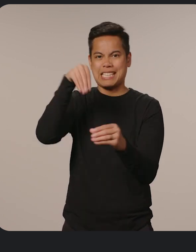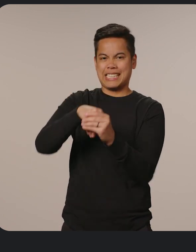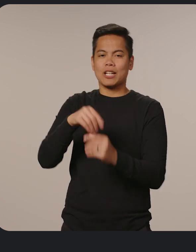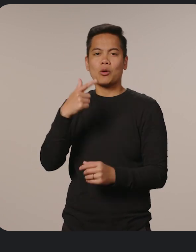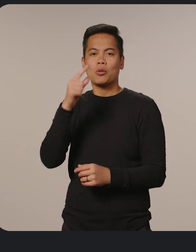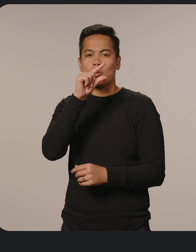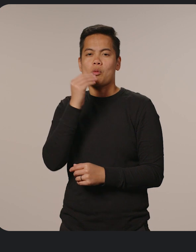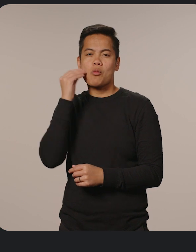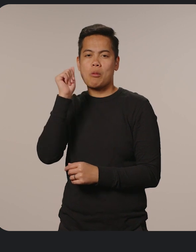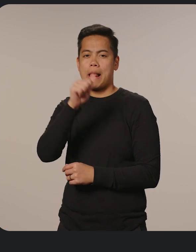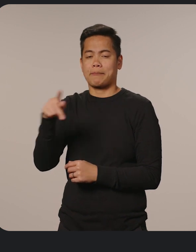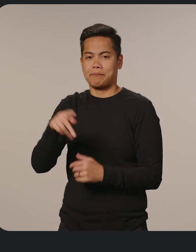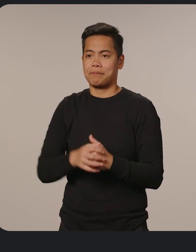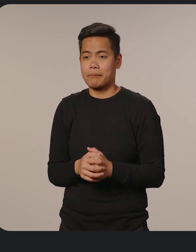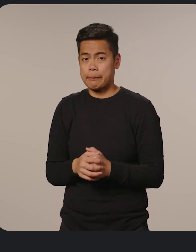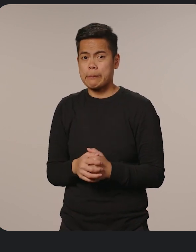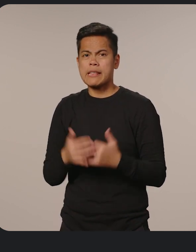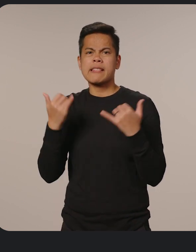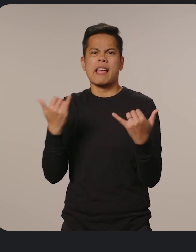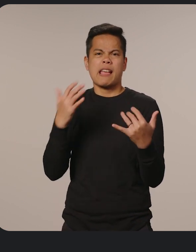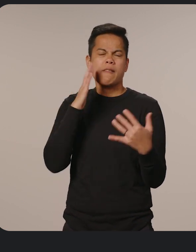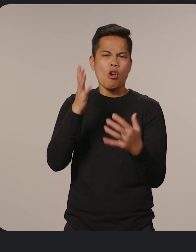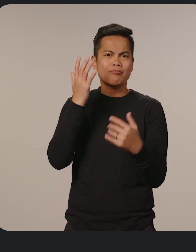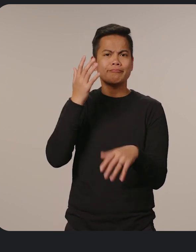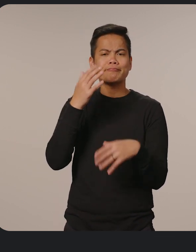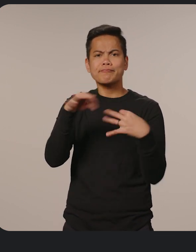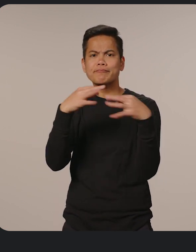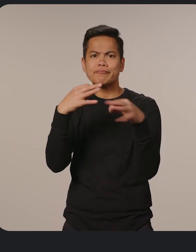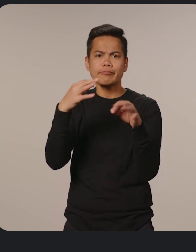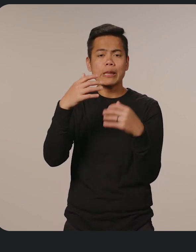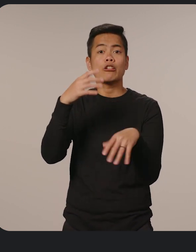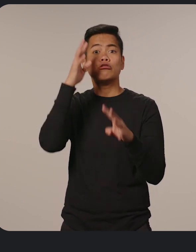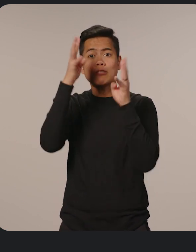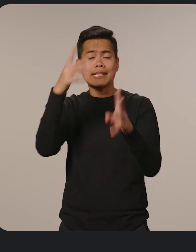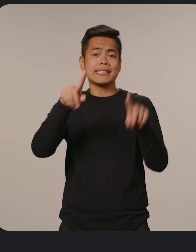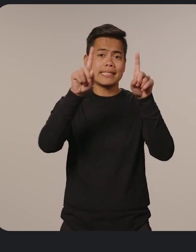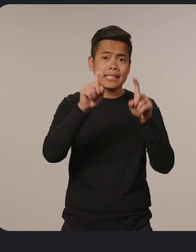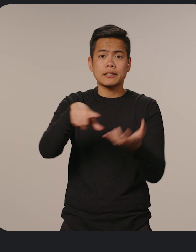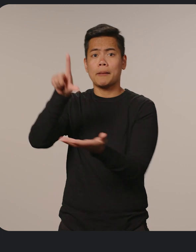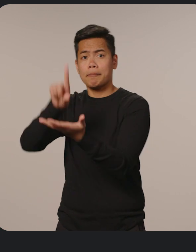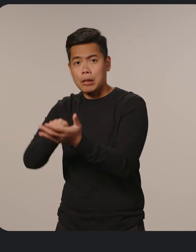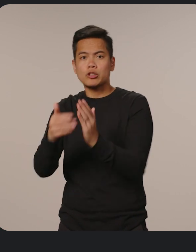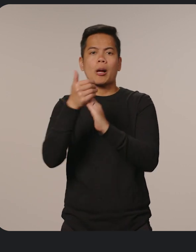an automation from the Developer Console. Let's use the same peace-of-mind automation example